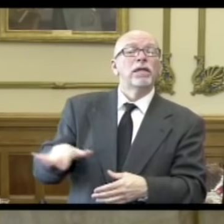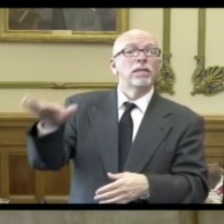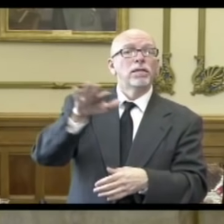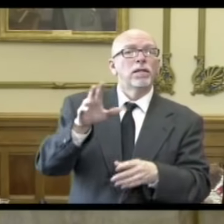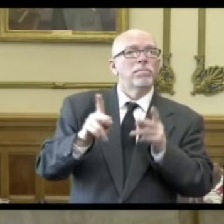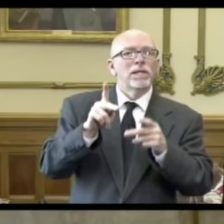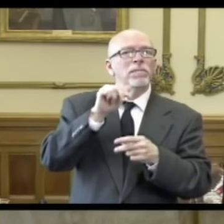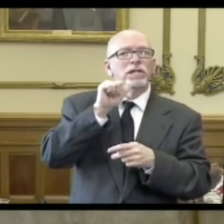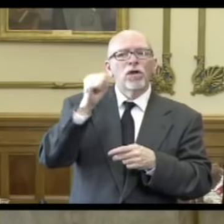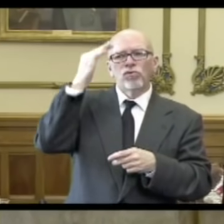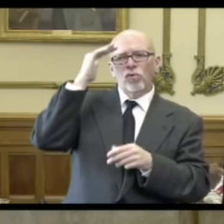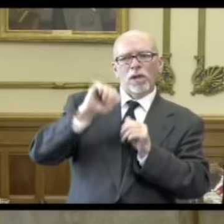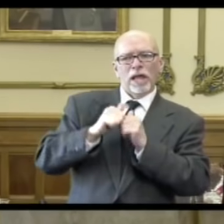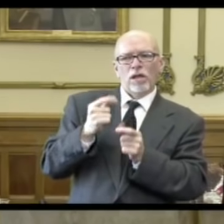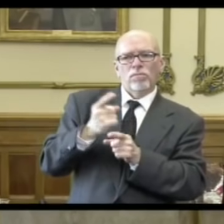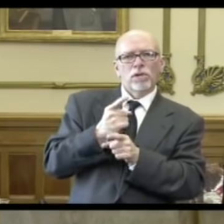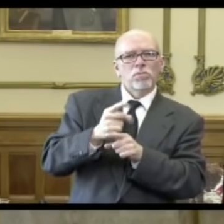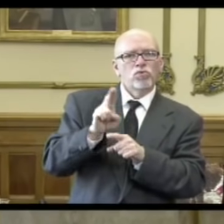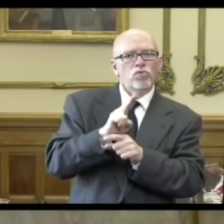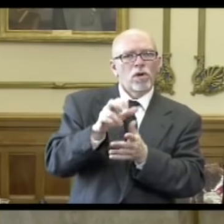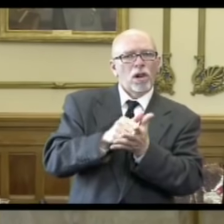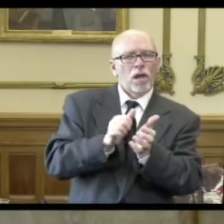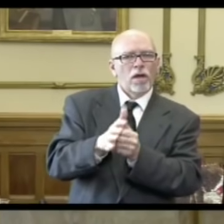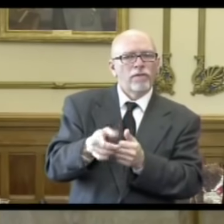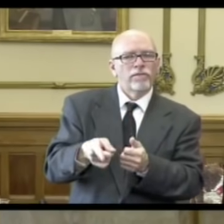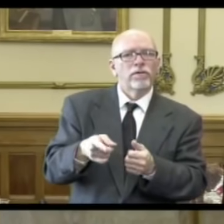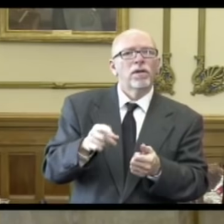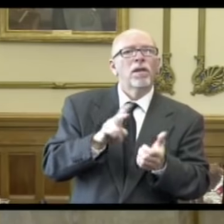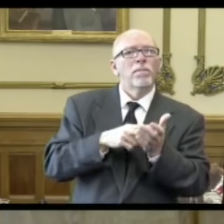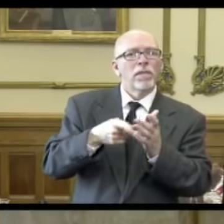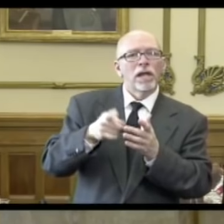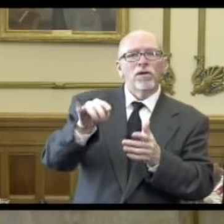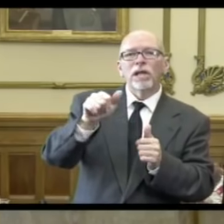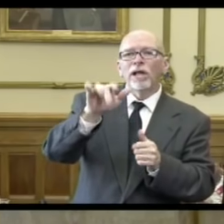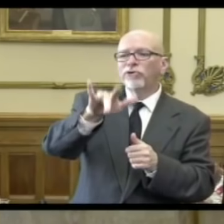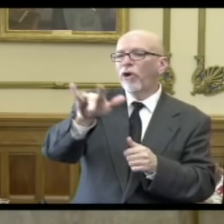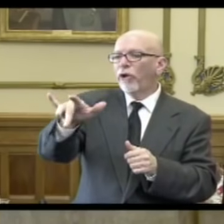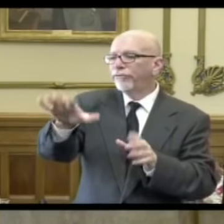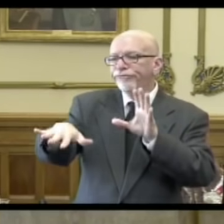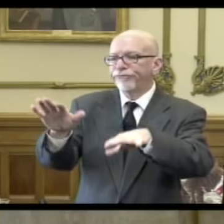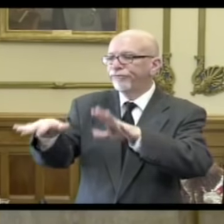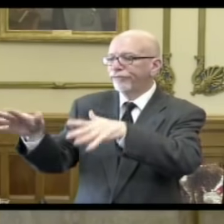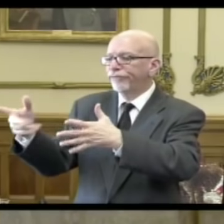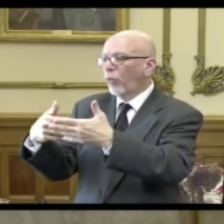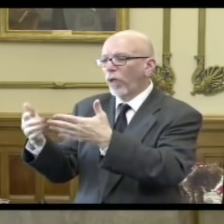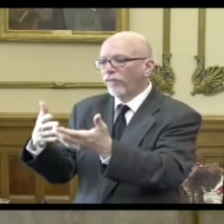TAKE MY GLOVES OFF AND THEY USE HAND SANITIZER AGAIN. SO THE PROBLEM WITH GOING INTO PUBLIC IS THAT PEOPLE ARE